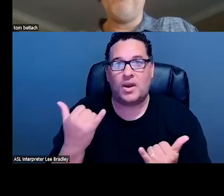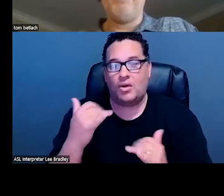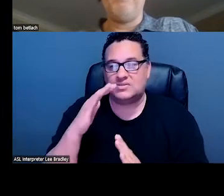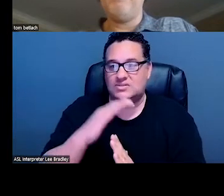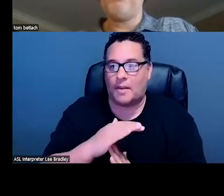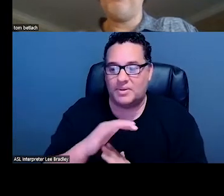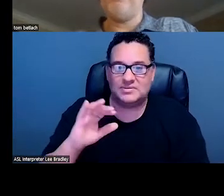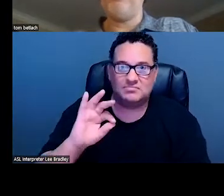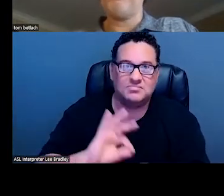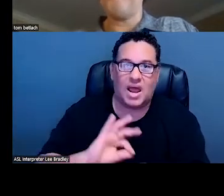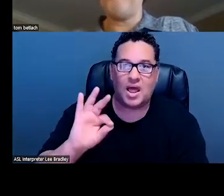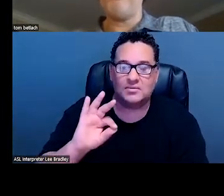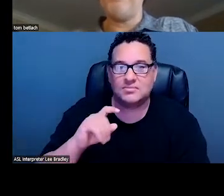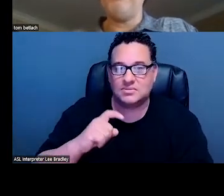ALL RIGHT. I CERTAINLY WANT TO WELCOME EVERYBODY TO